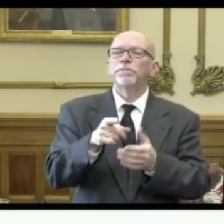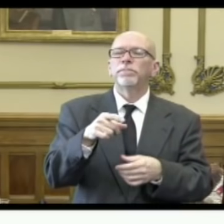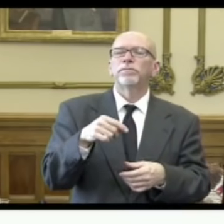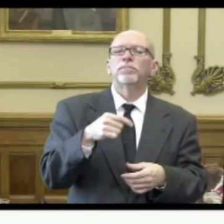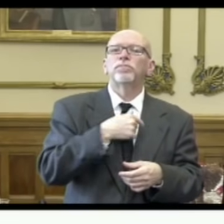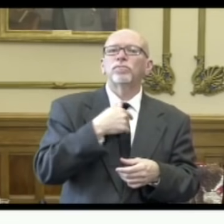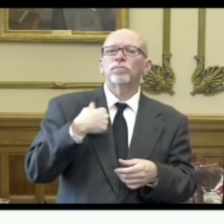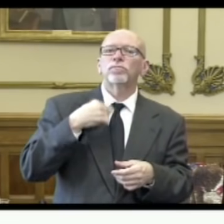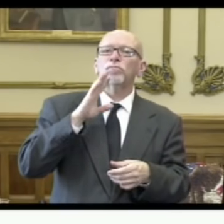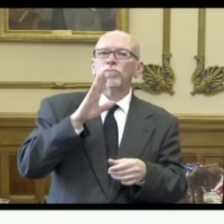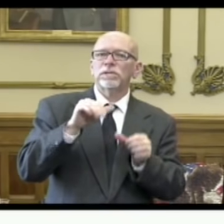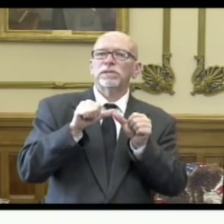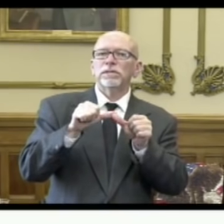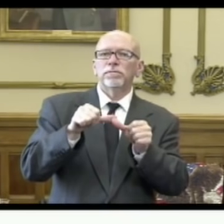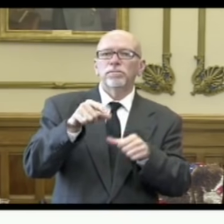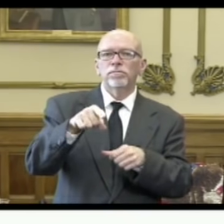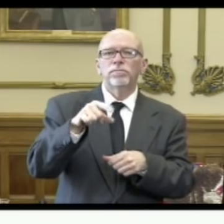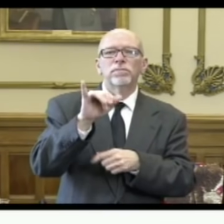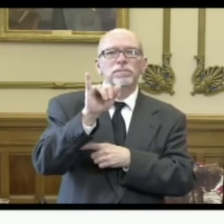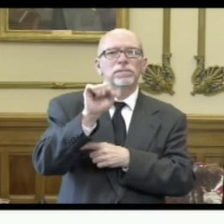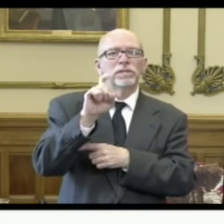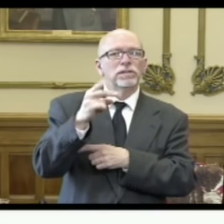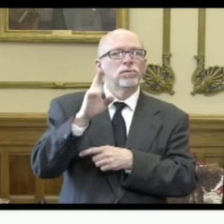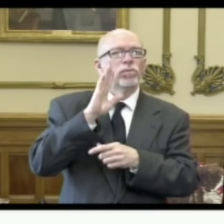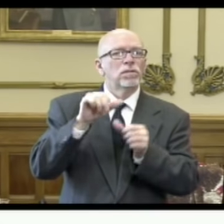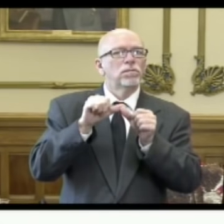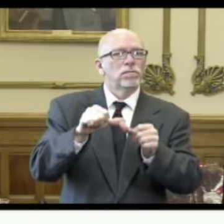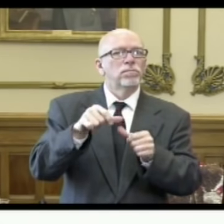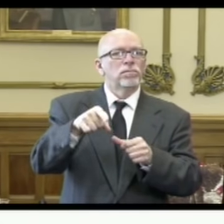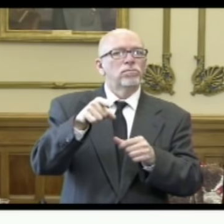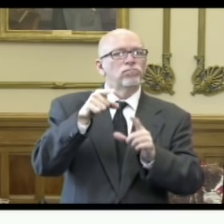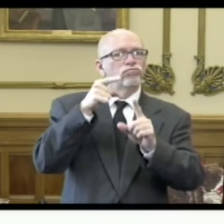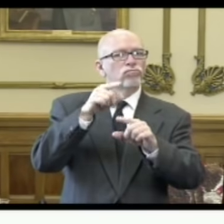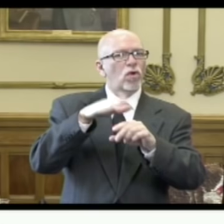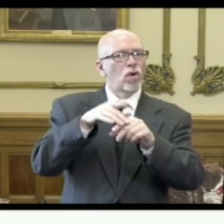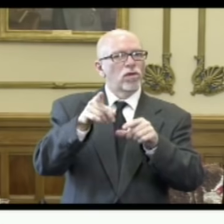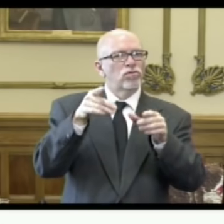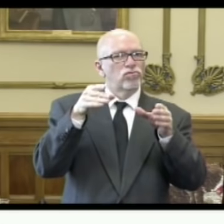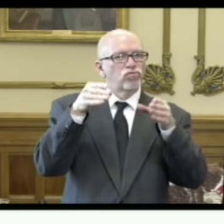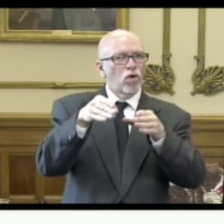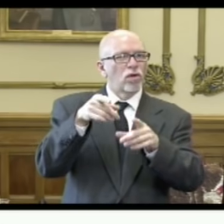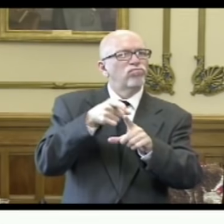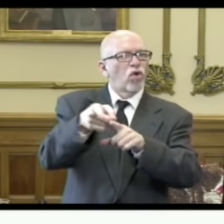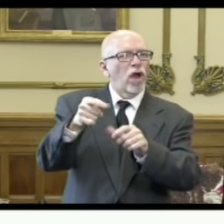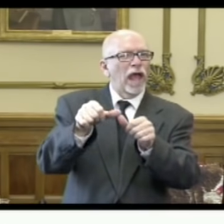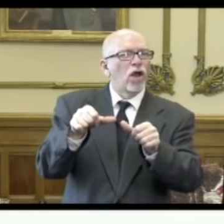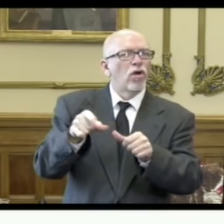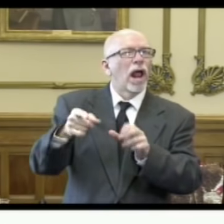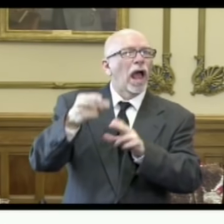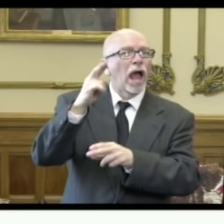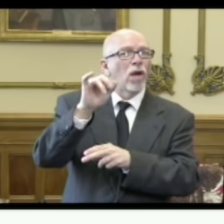THAT ANY HOOSIER WHO MEETS CRITERIA CAN GO AND BE TESTED.